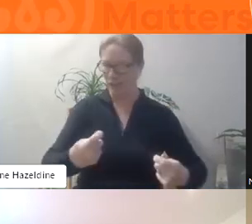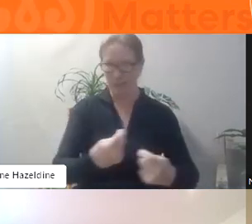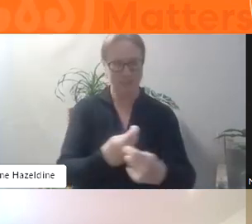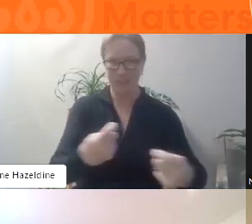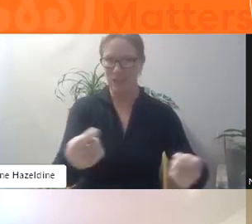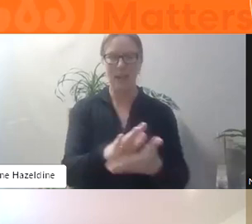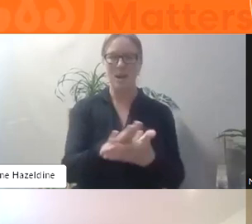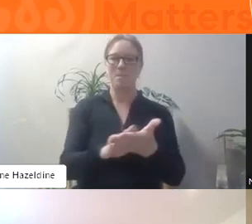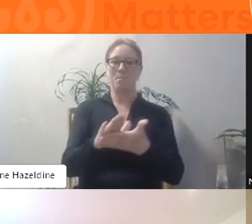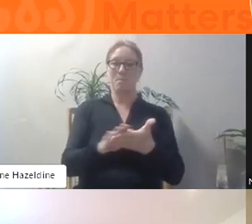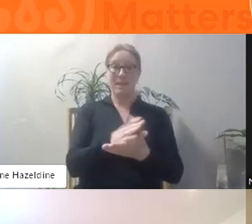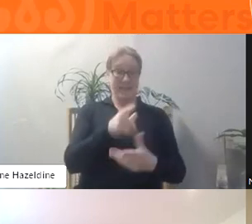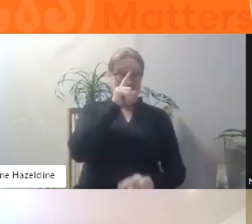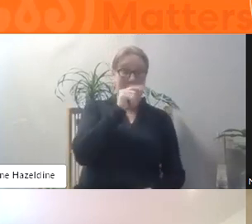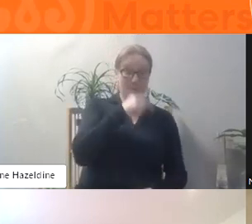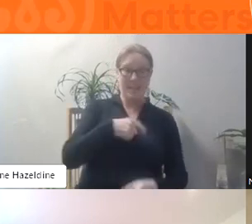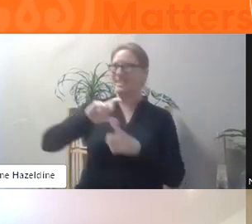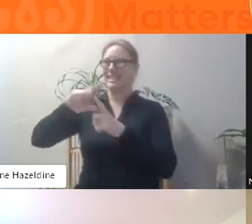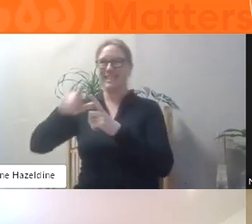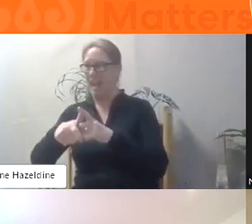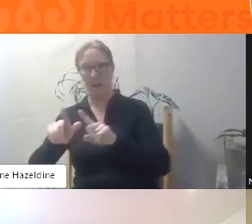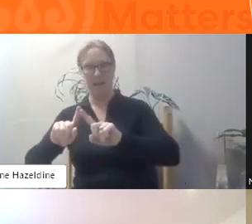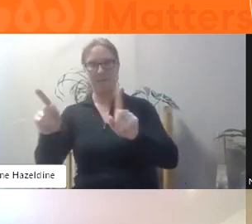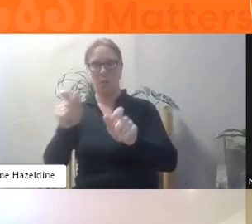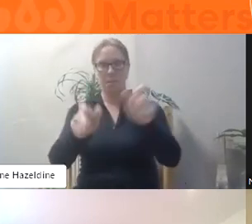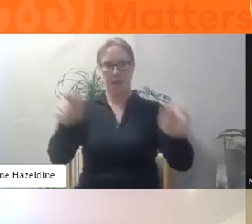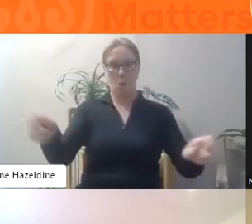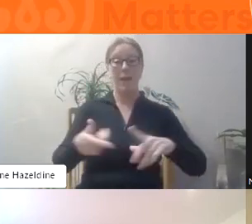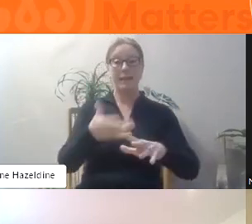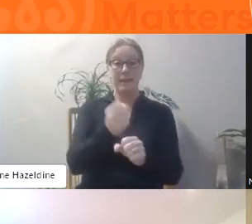and disabling different people. For example, today a student with